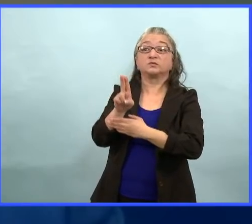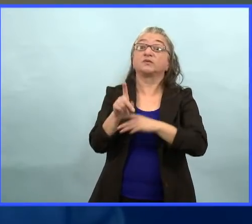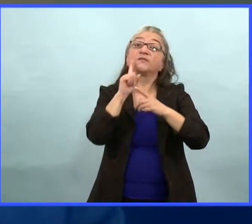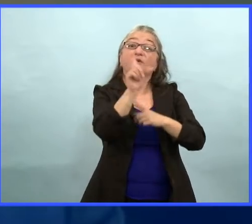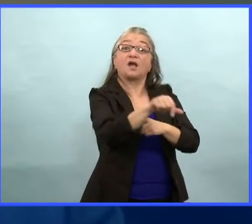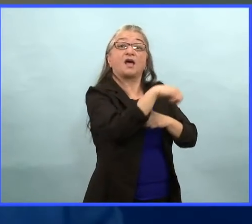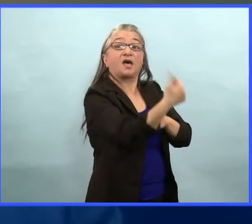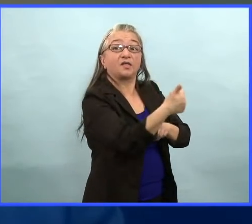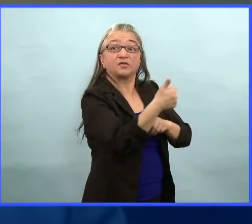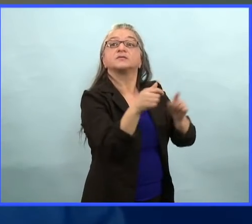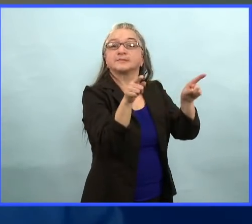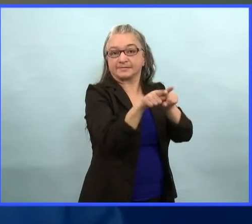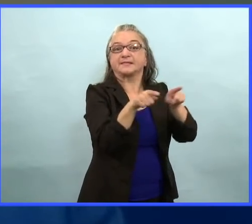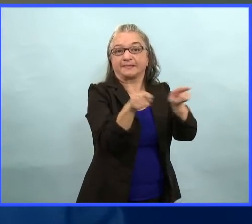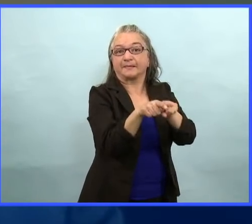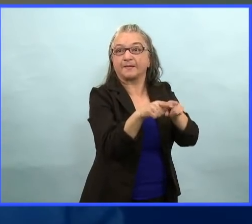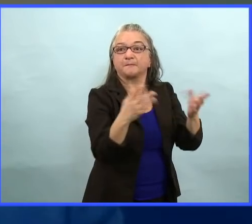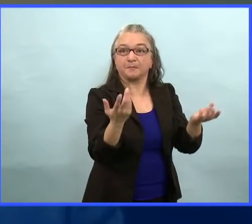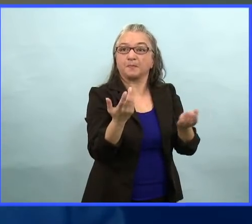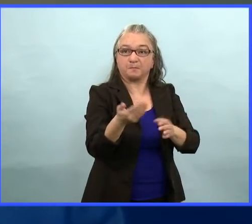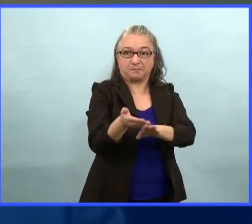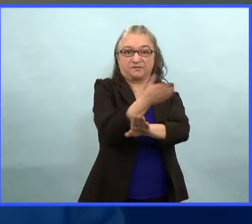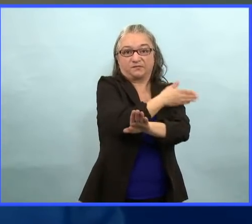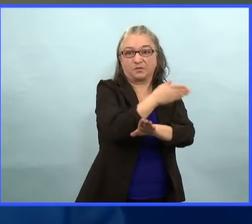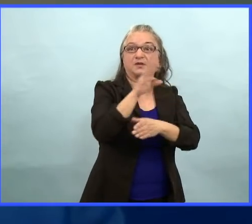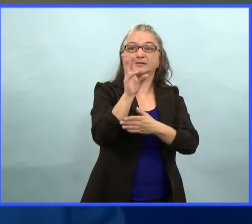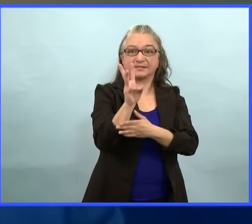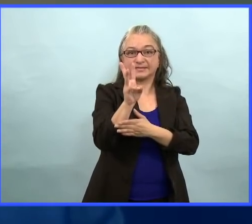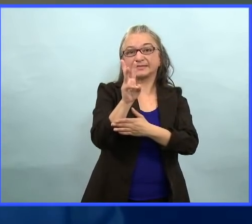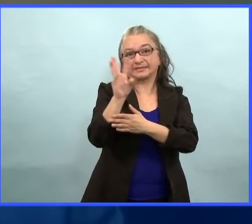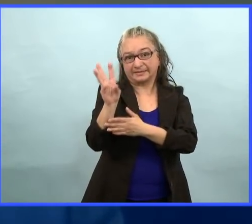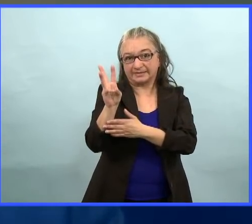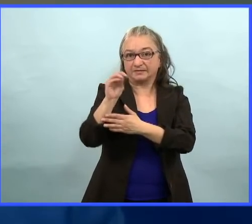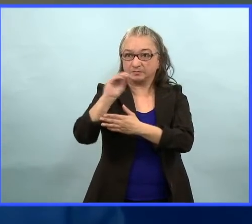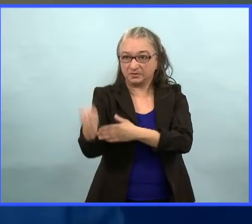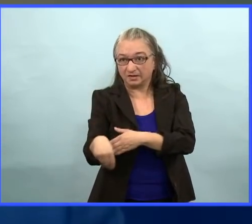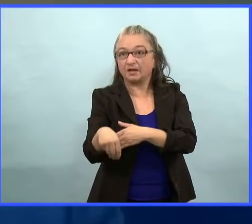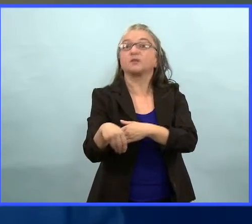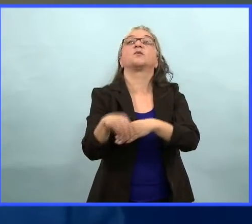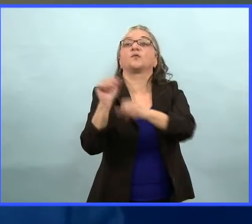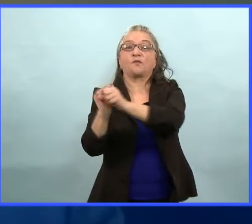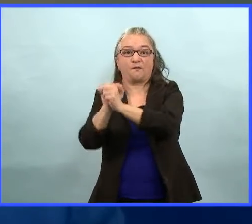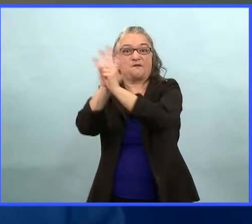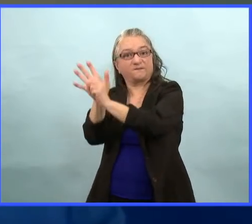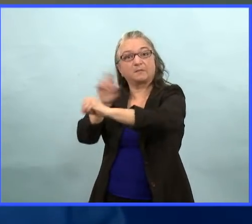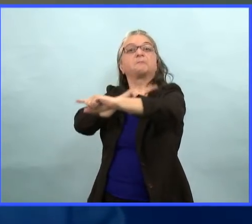we had an average of 66 of covet positive and covered recovered patients in manitoba's